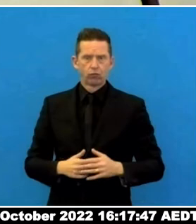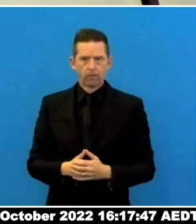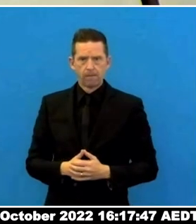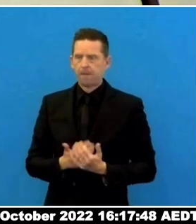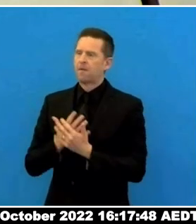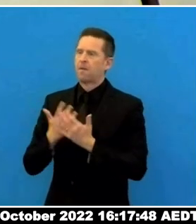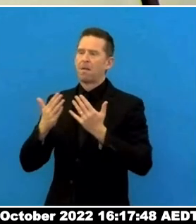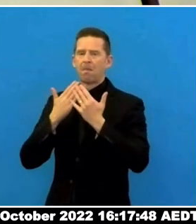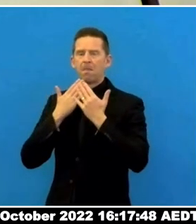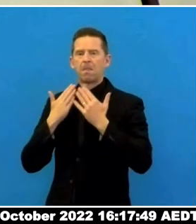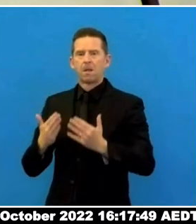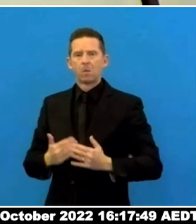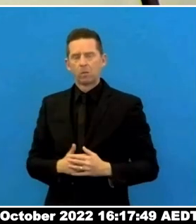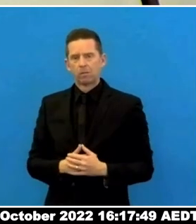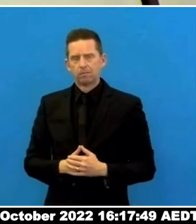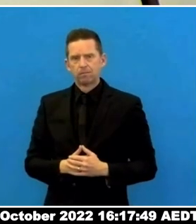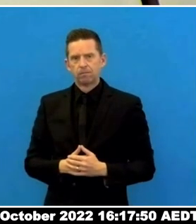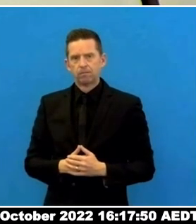Thank you very much for that.